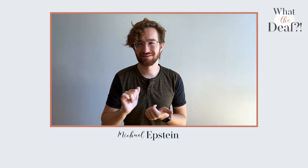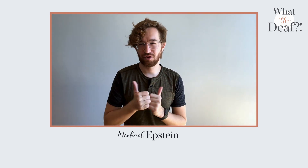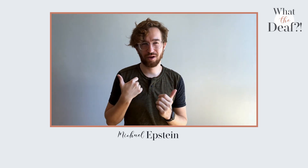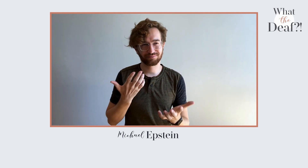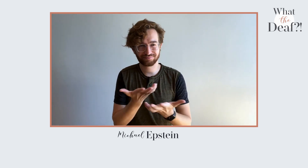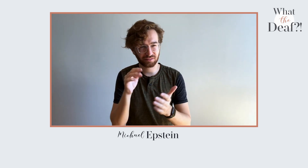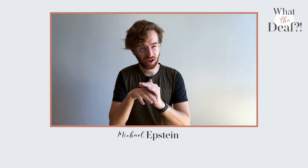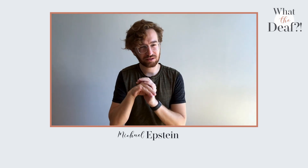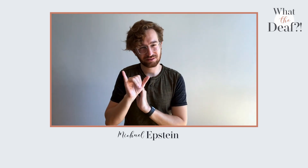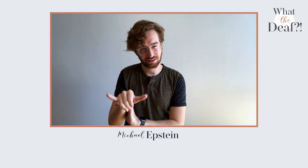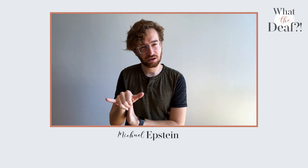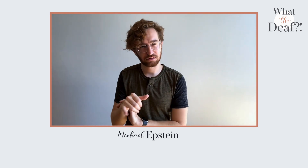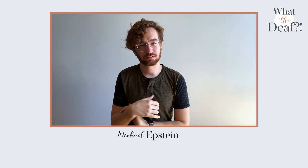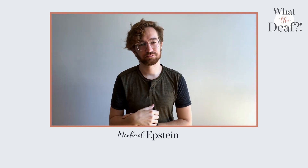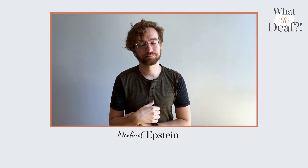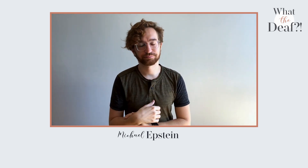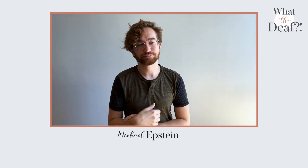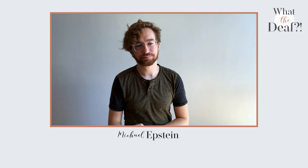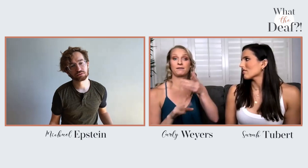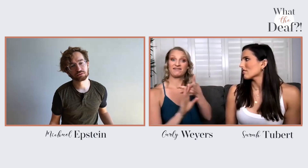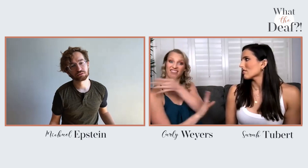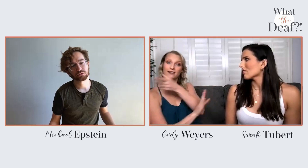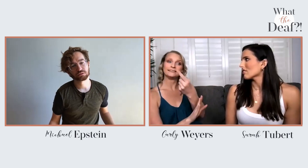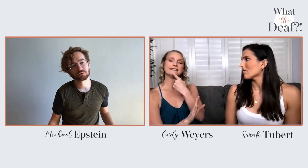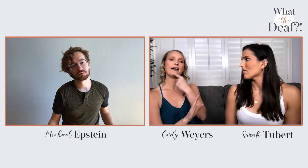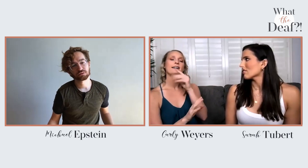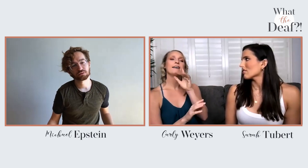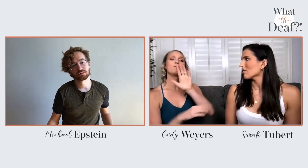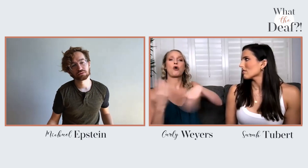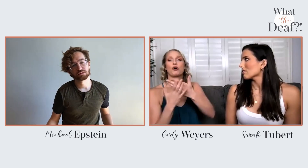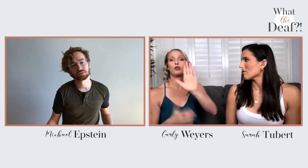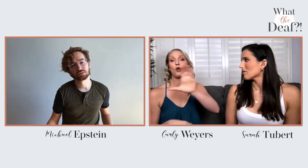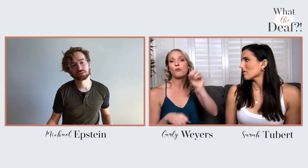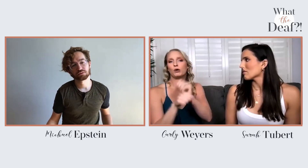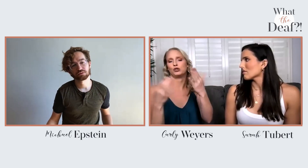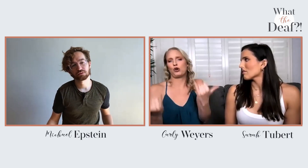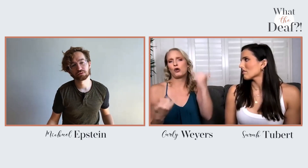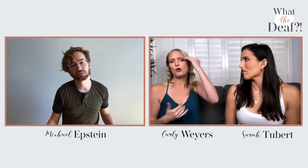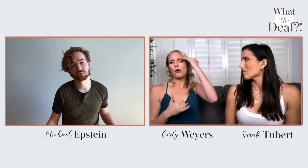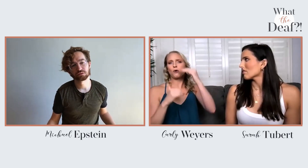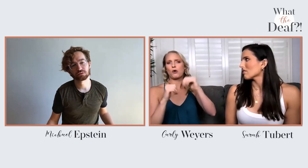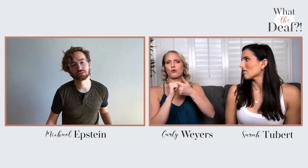So that's how I access communication most of the time. So previously you said that all of your coworkers now know how you operate.